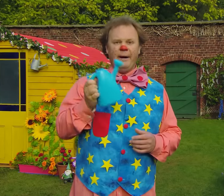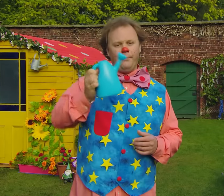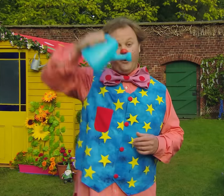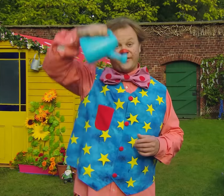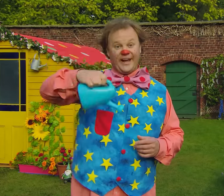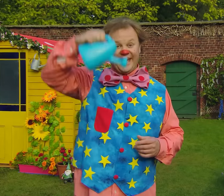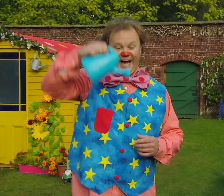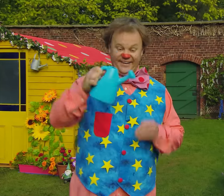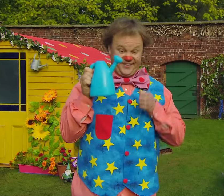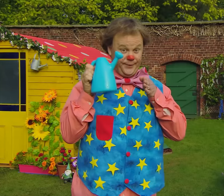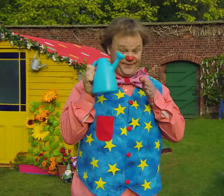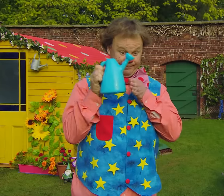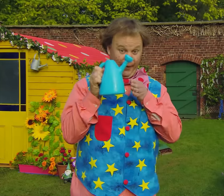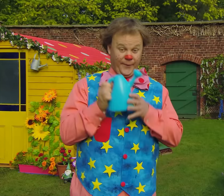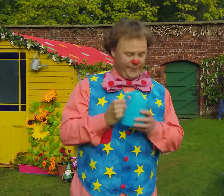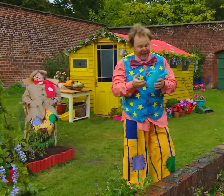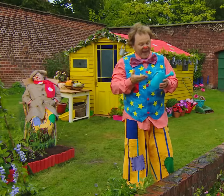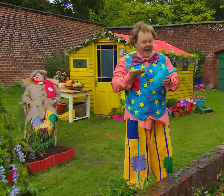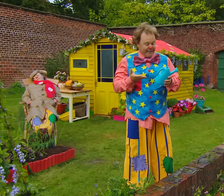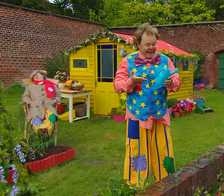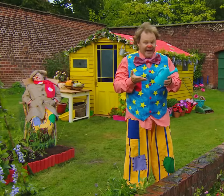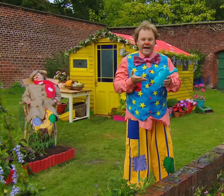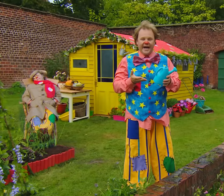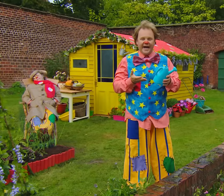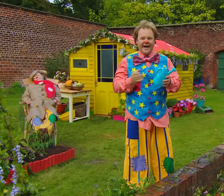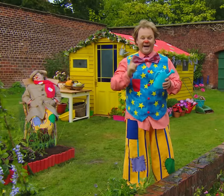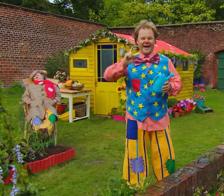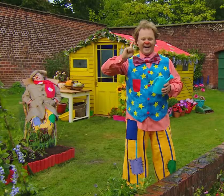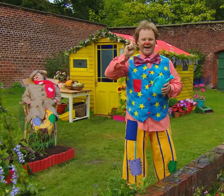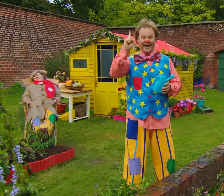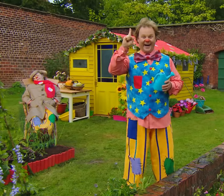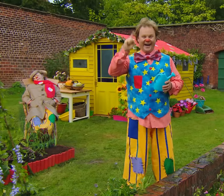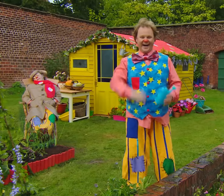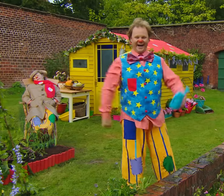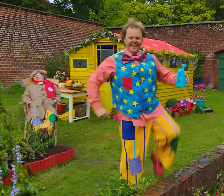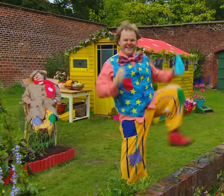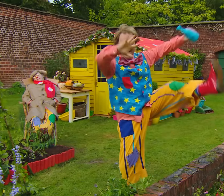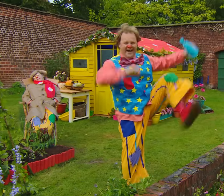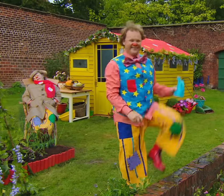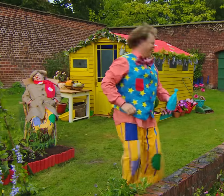my watering can is too small i mean uh huh